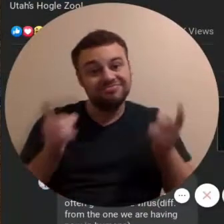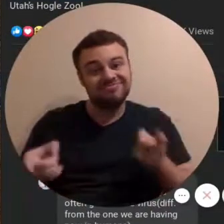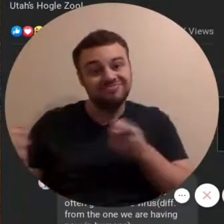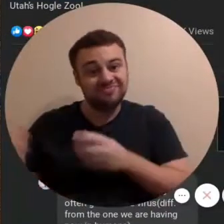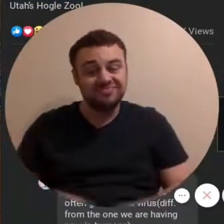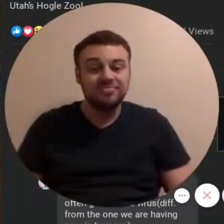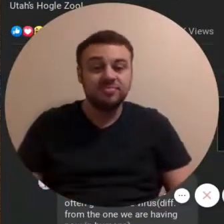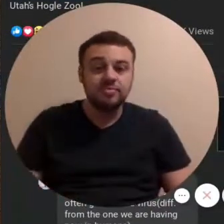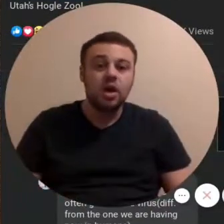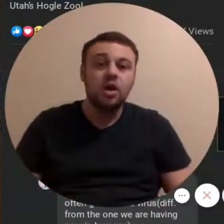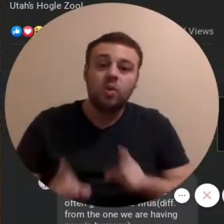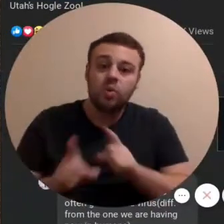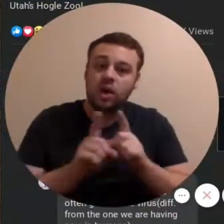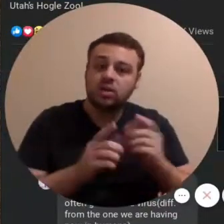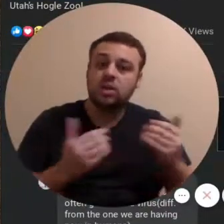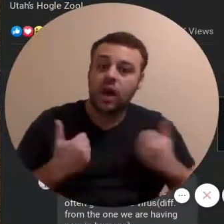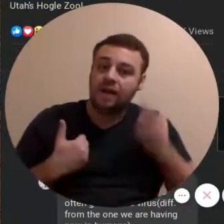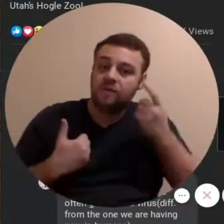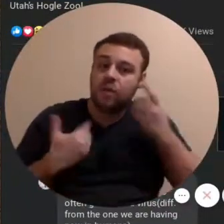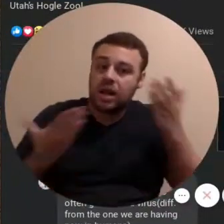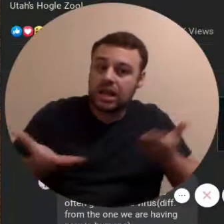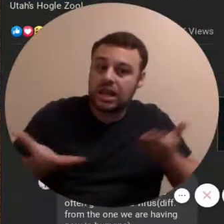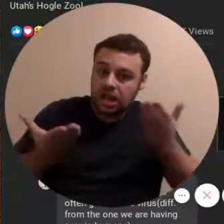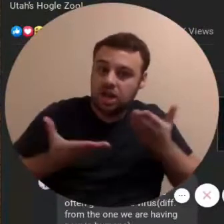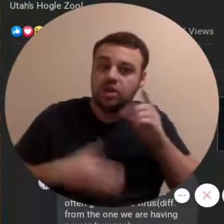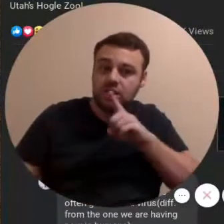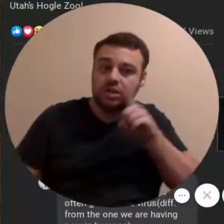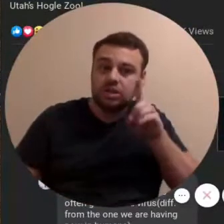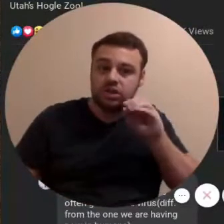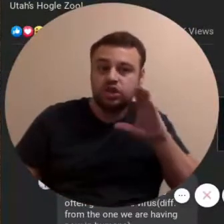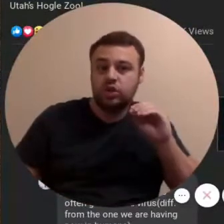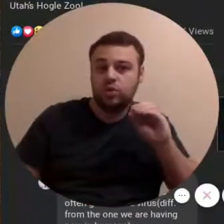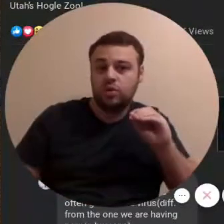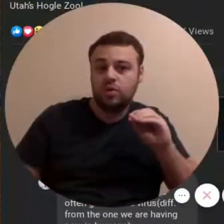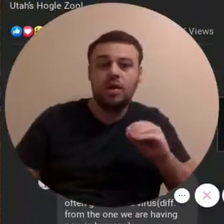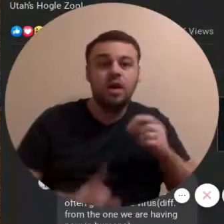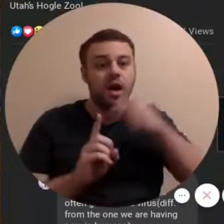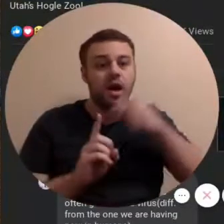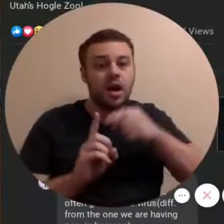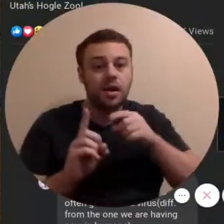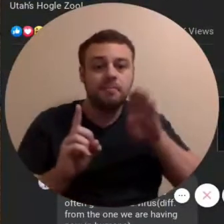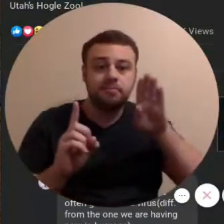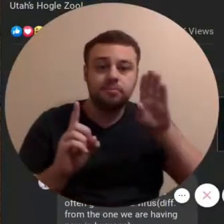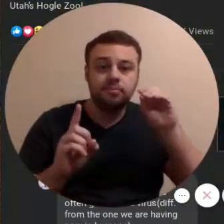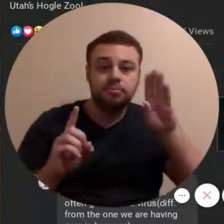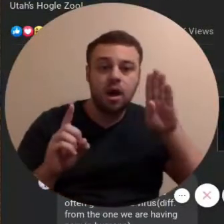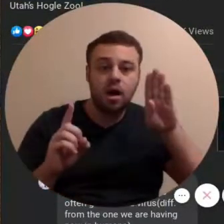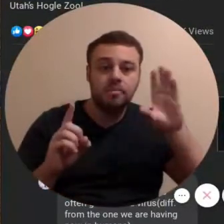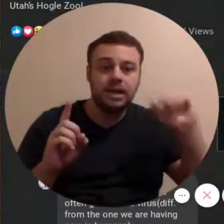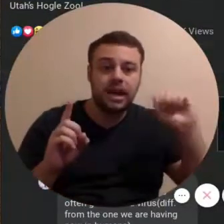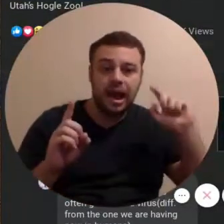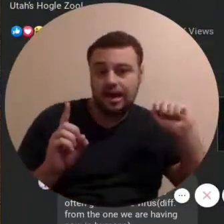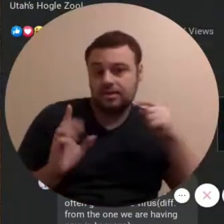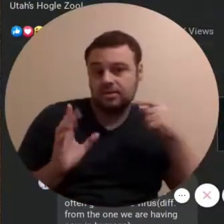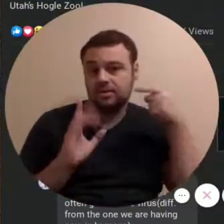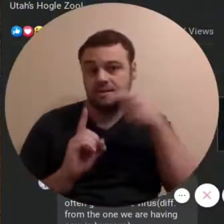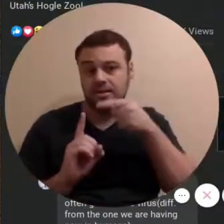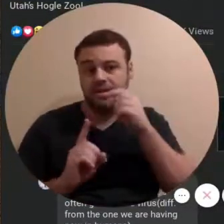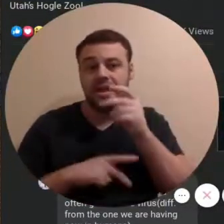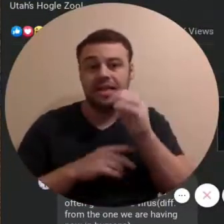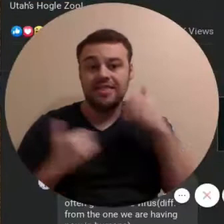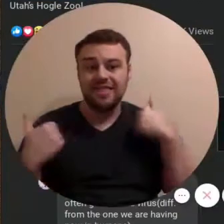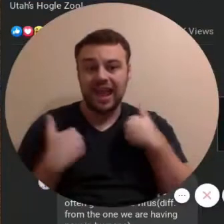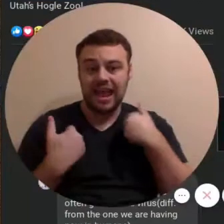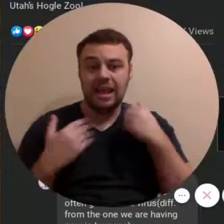with us, named Loki. That's a bobcat. And bobcats will sometimes feed on pet chickens and